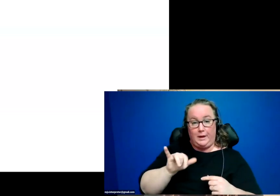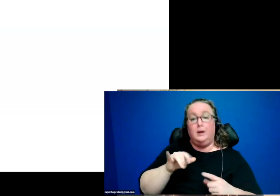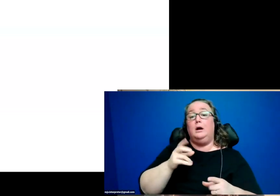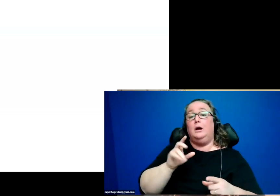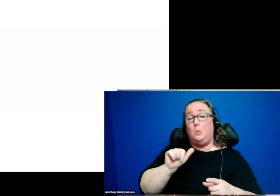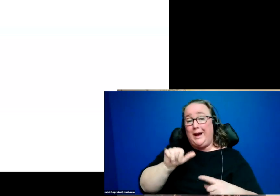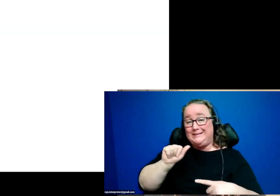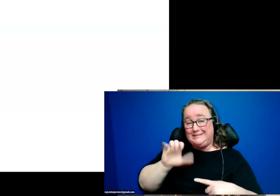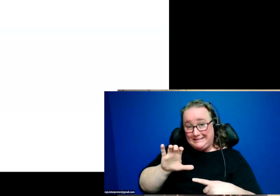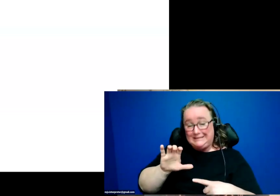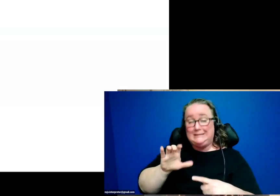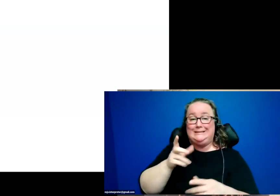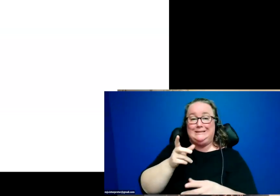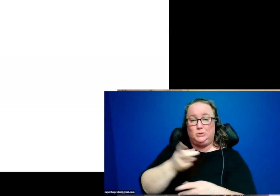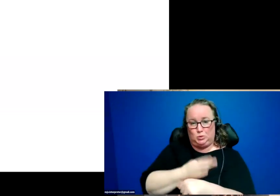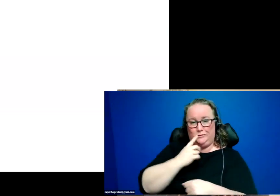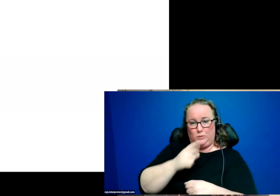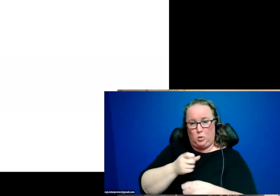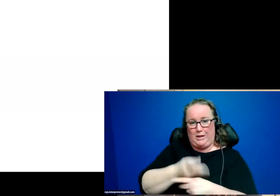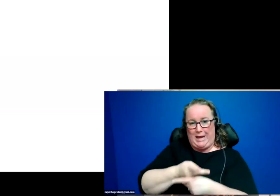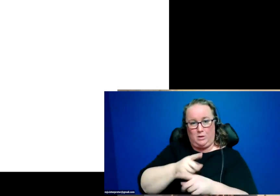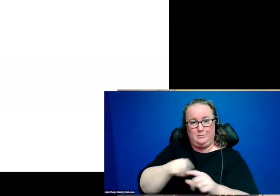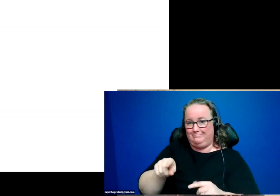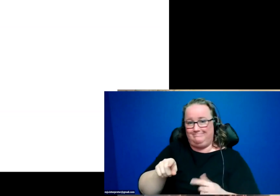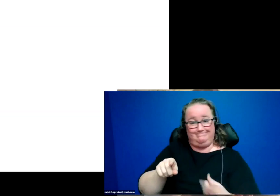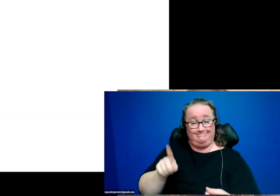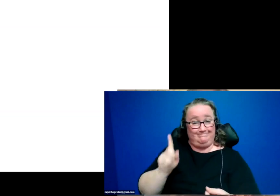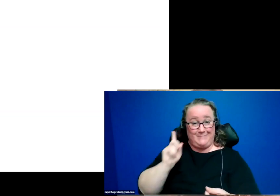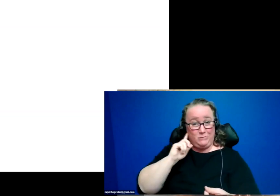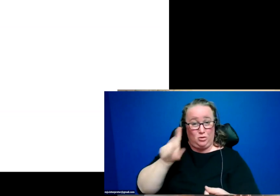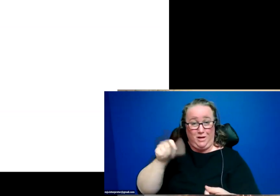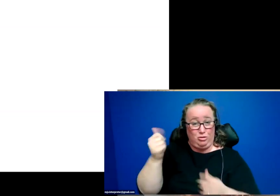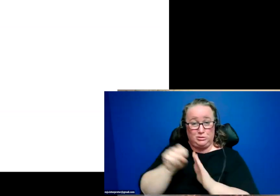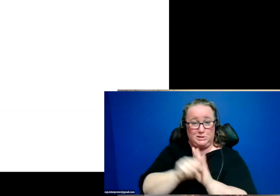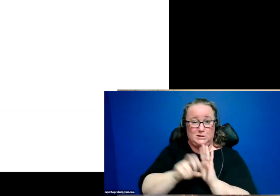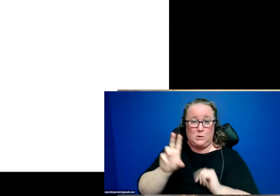And so I have not heard of that. I don't know if Kavya has,